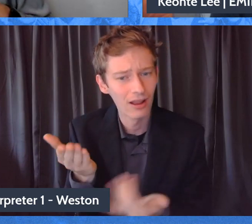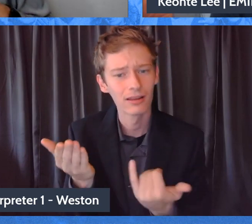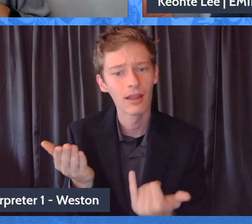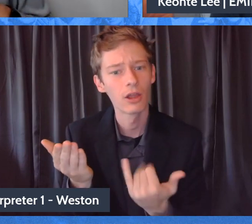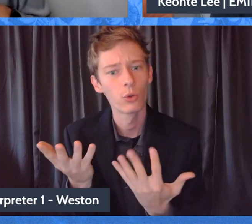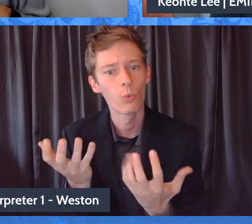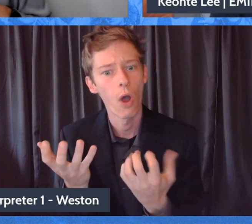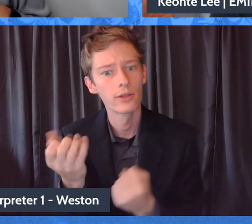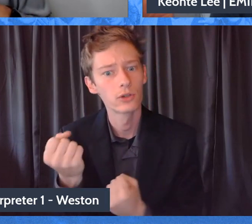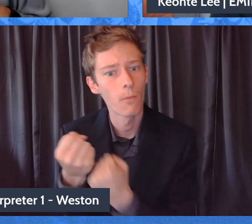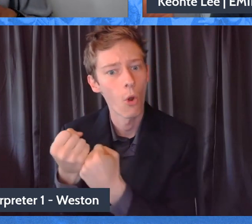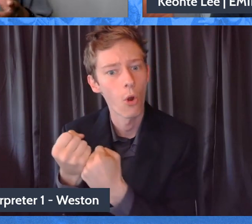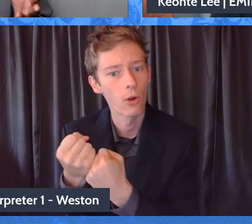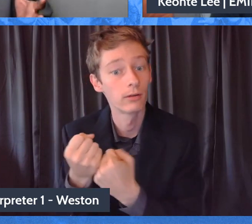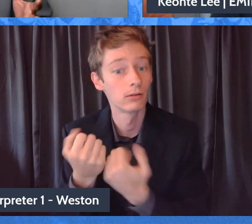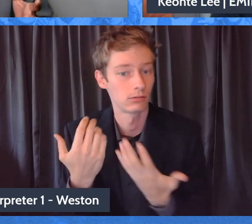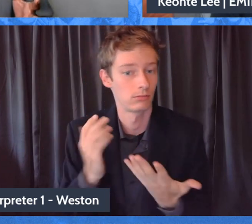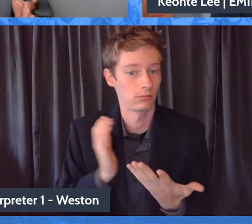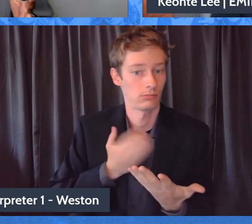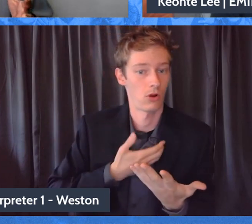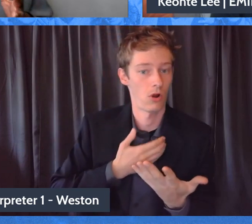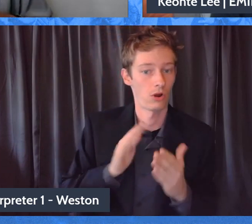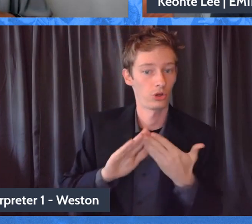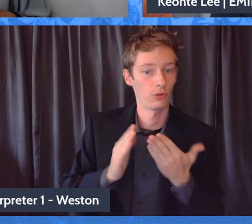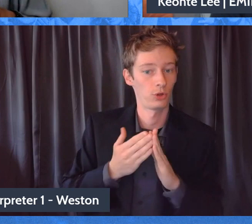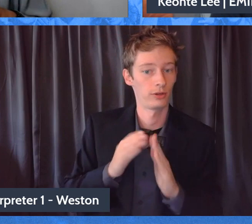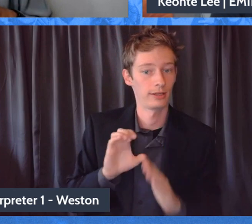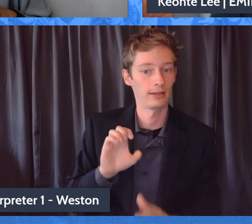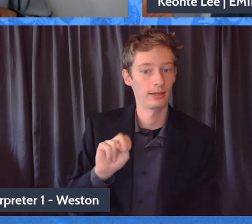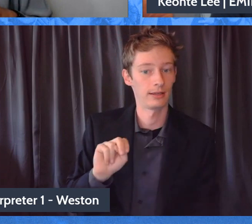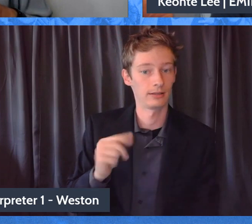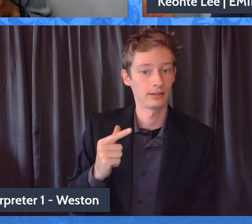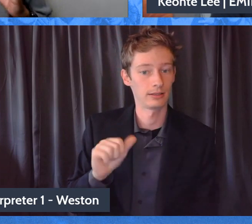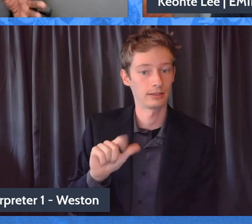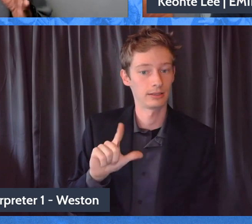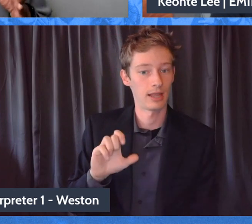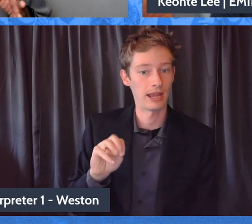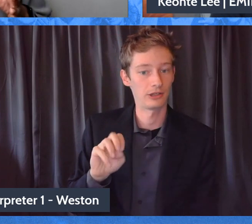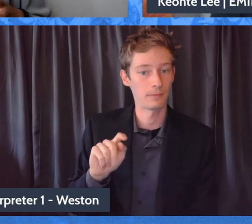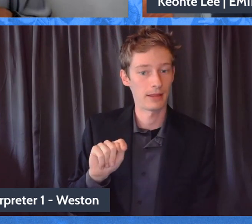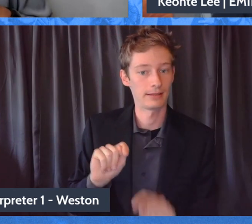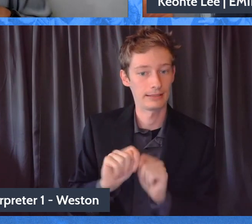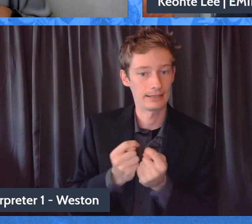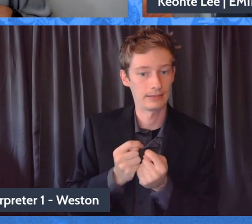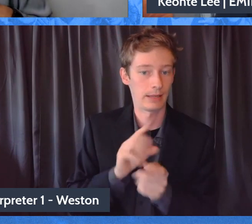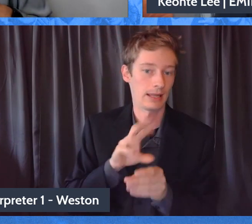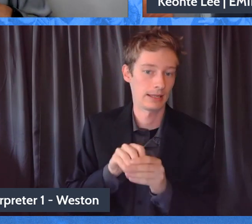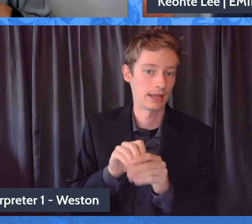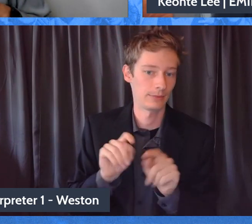because our community engagement team is, and I'm not just saying this because Keonte is doing an interview,